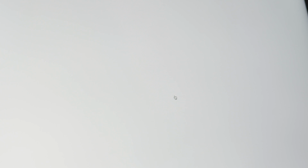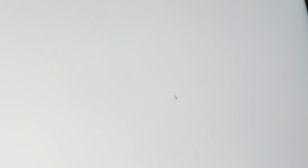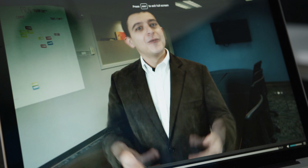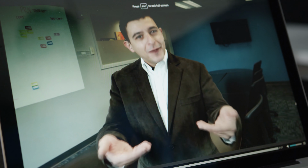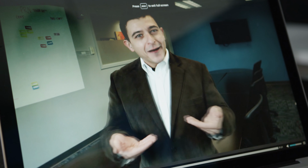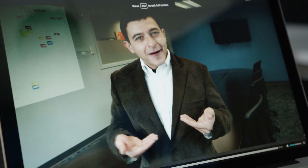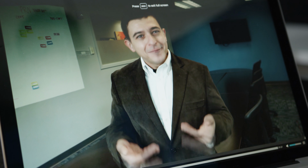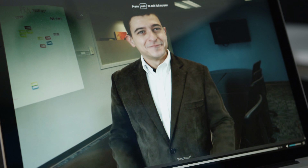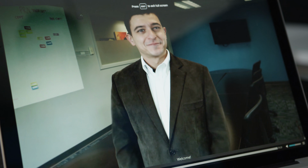Welcome